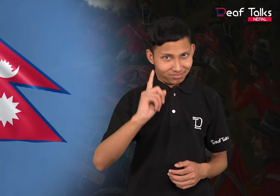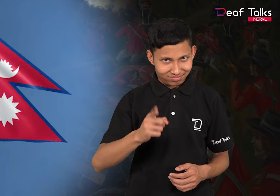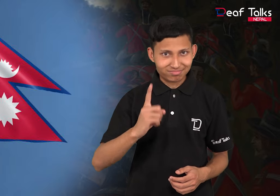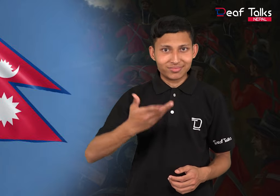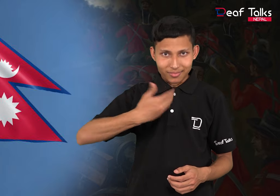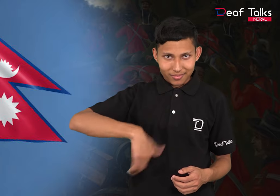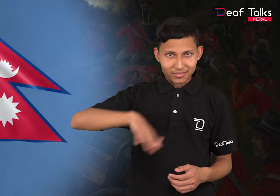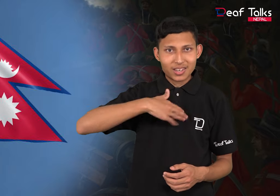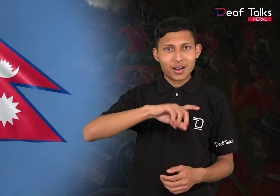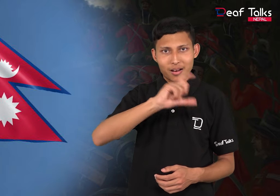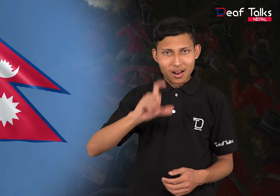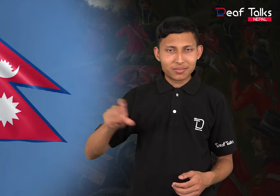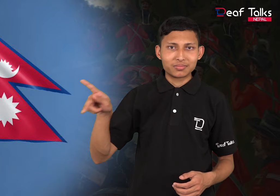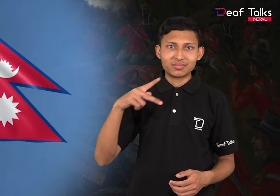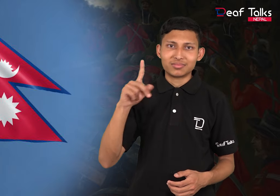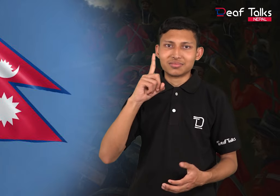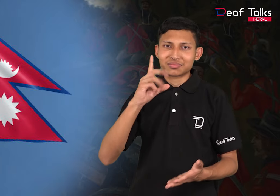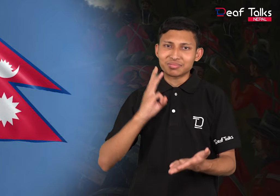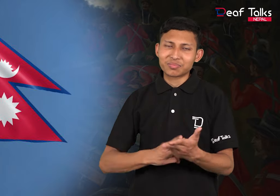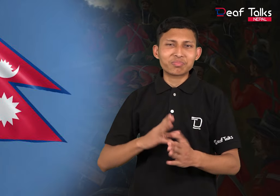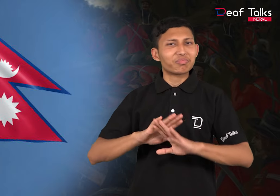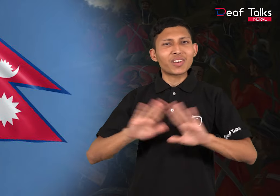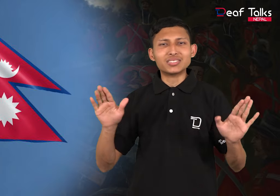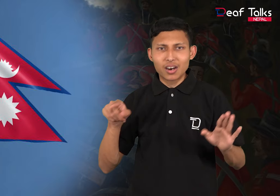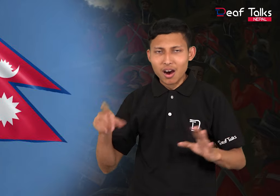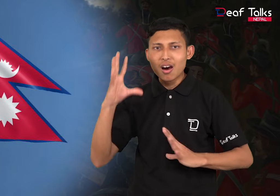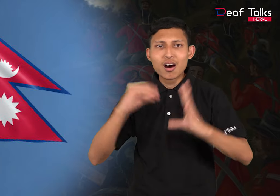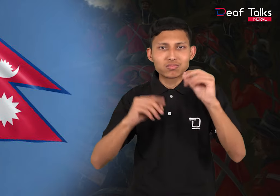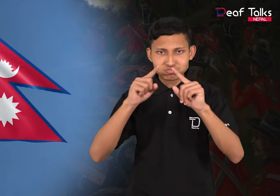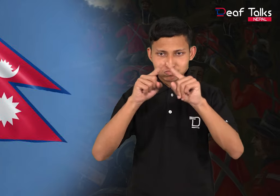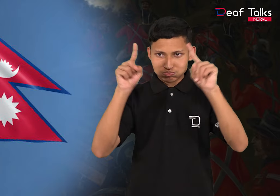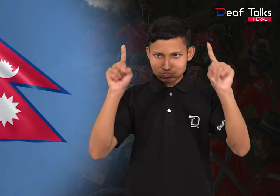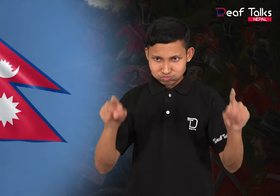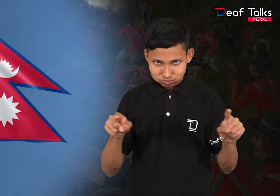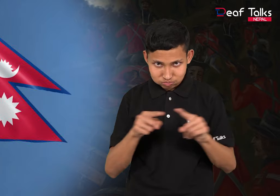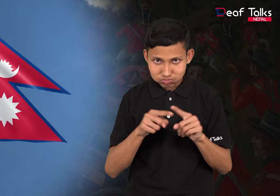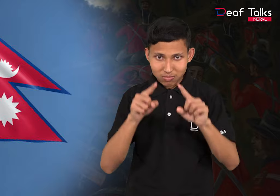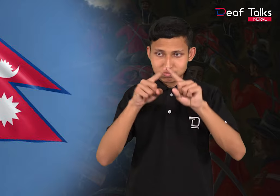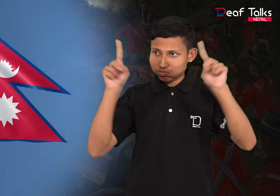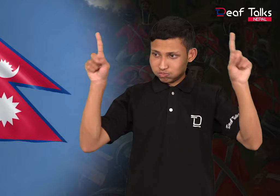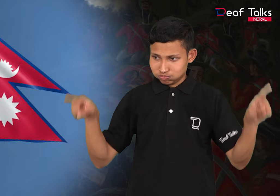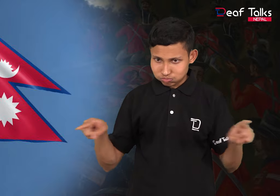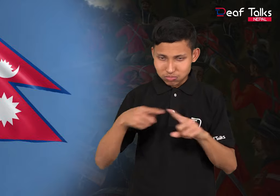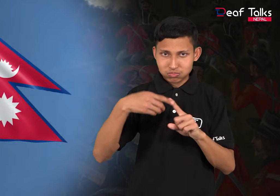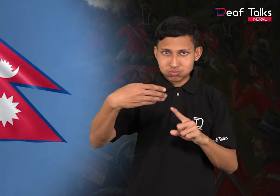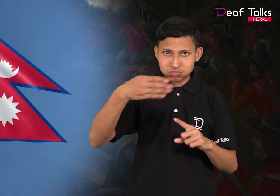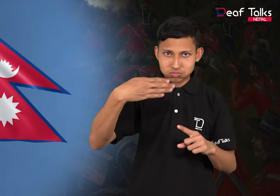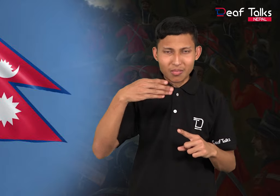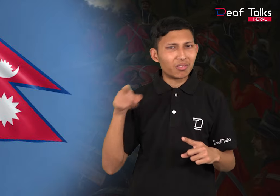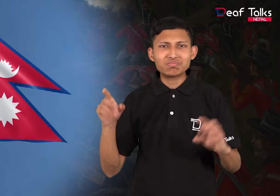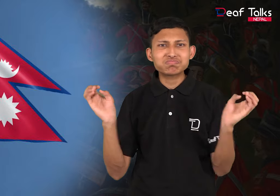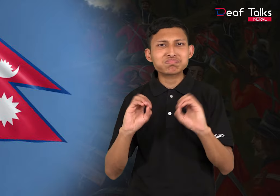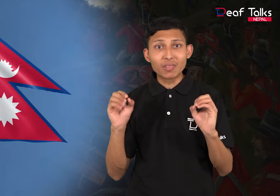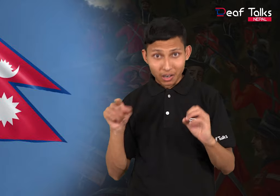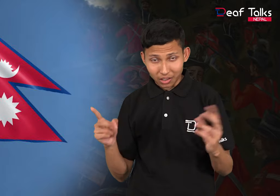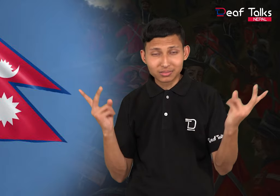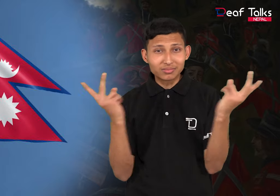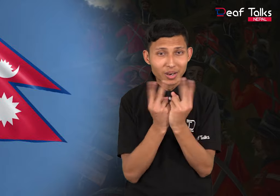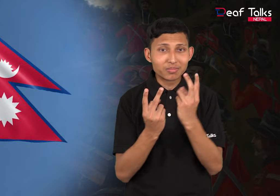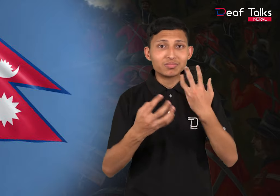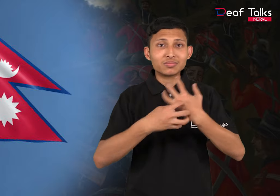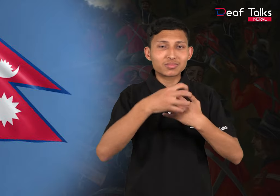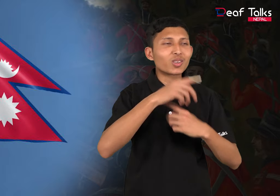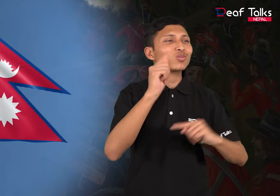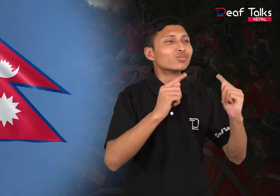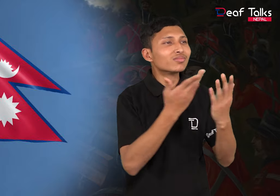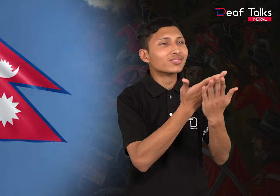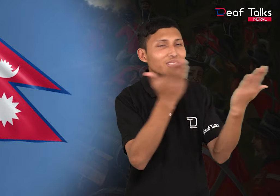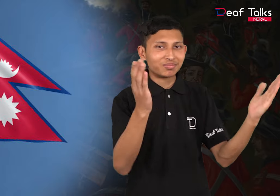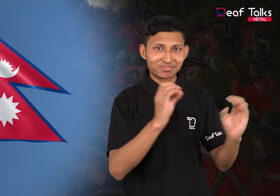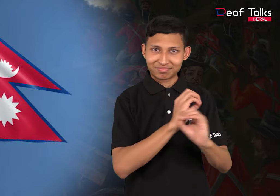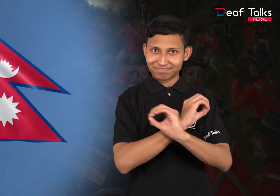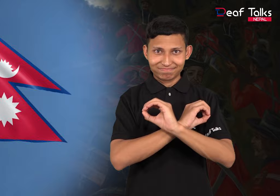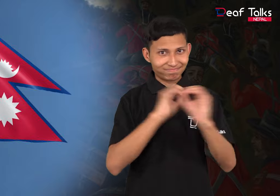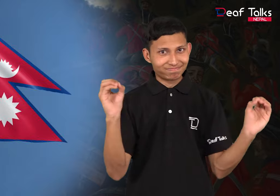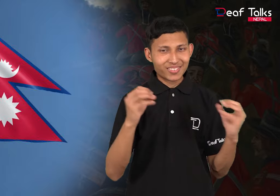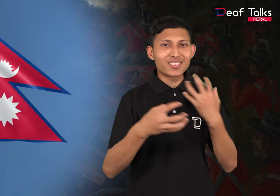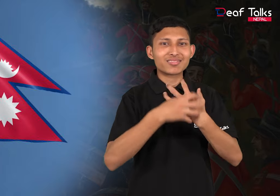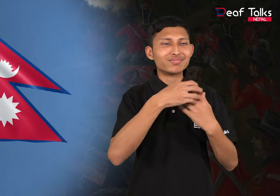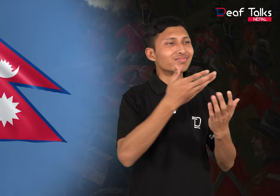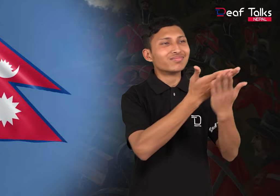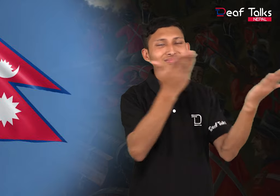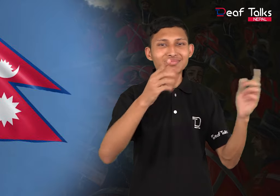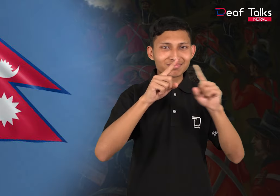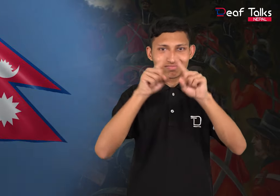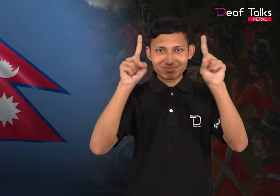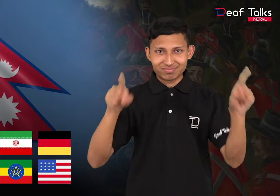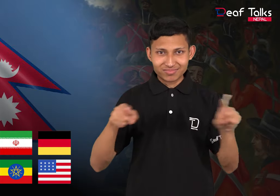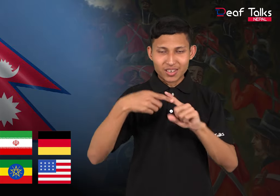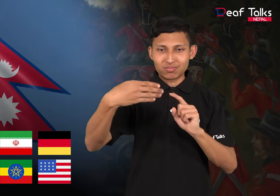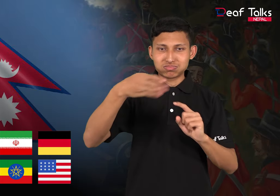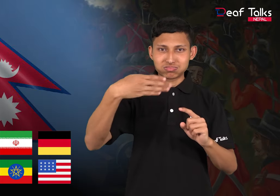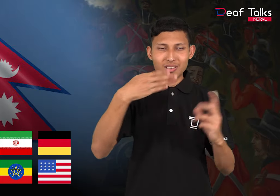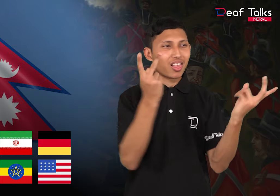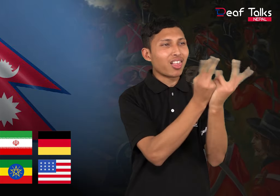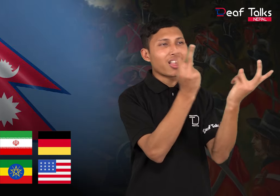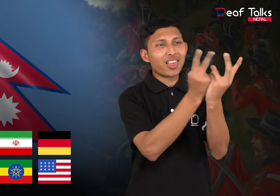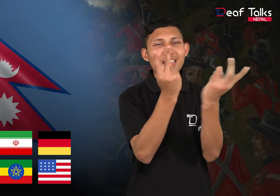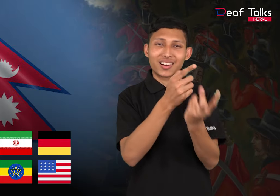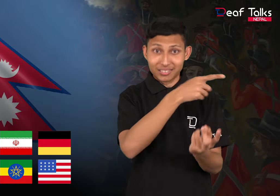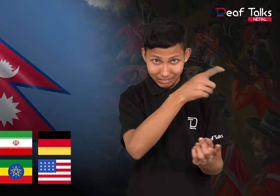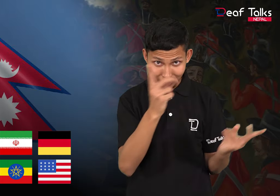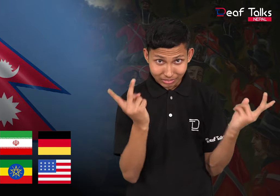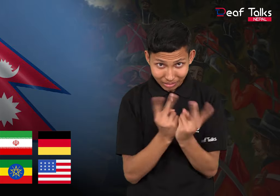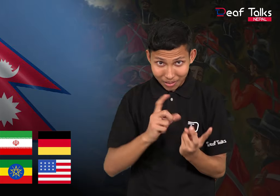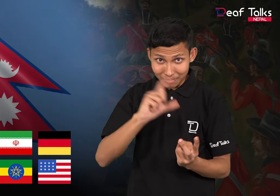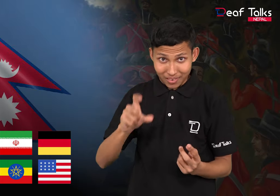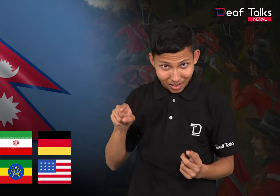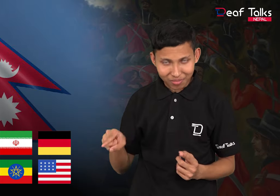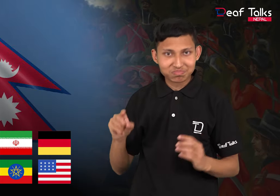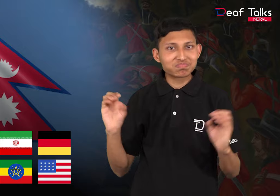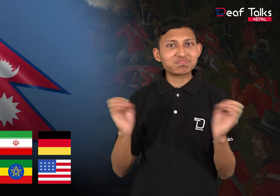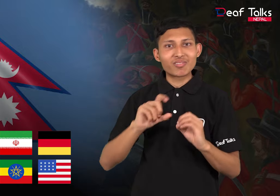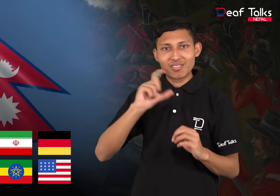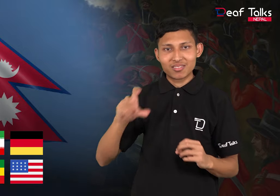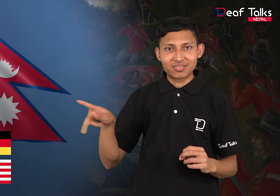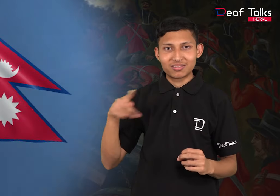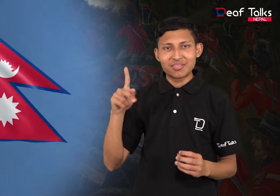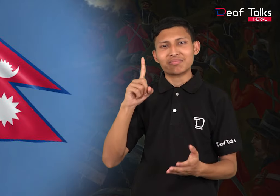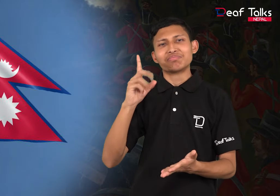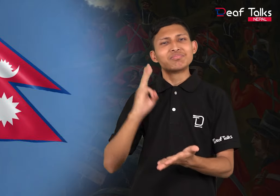Yes, our Nepal flag is the only flag in the world that is not square and rectangular.